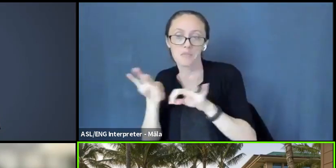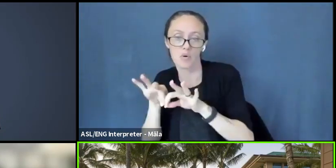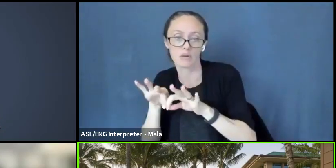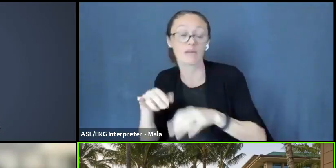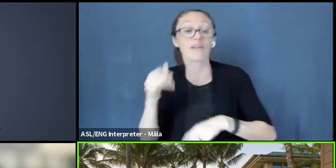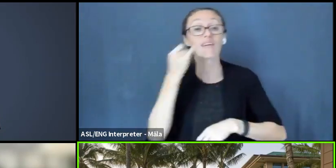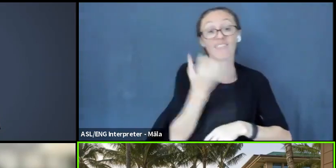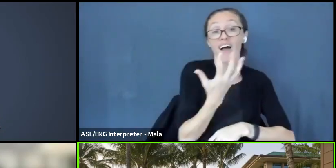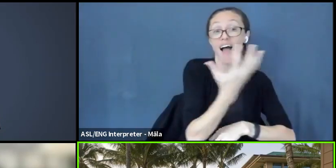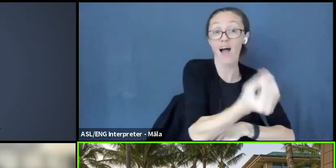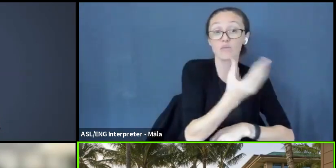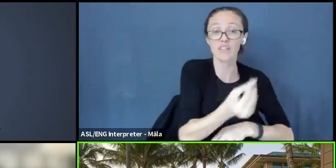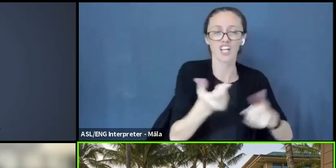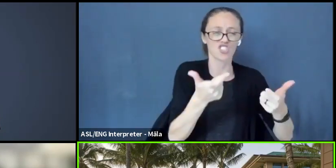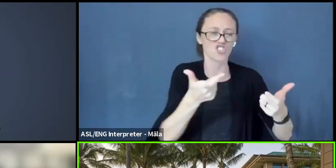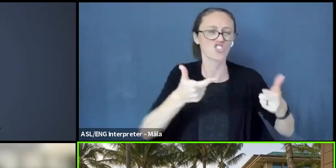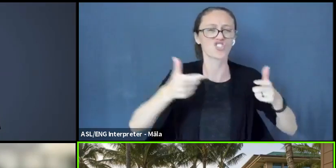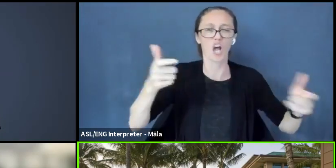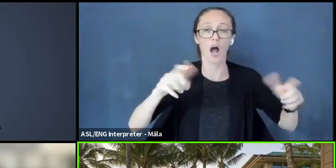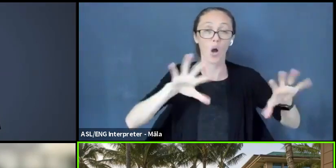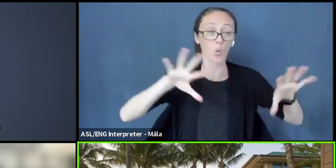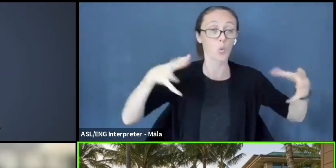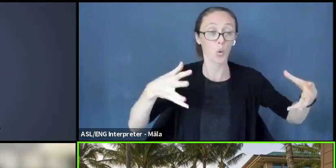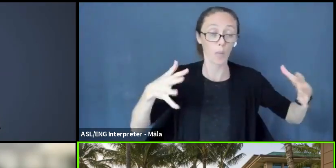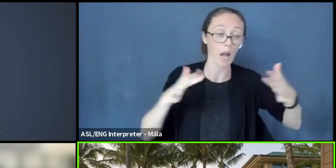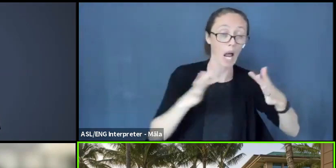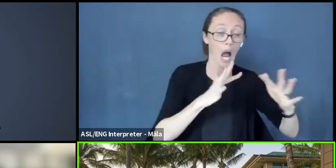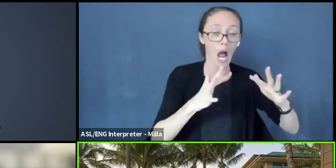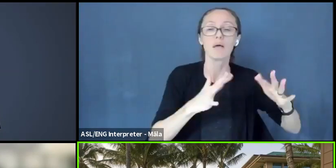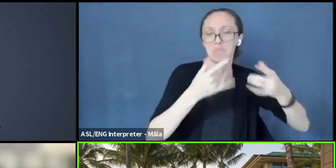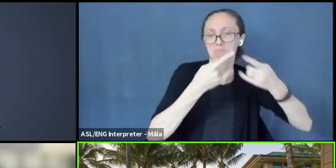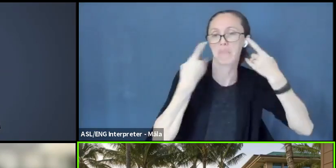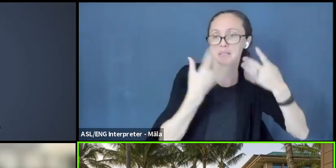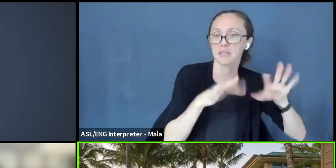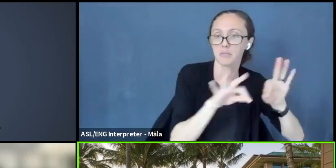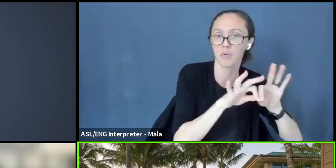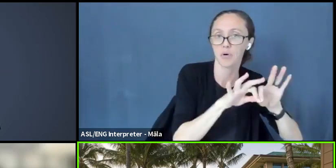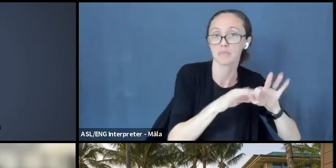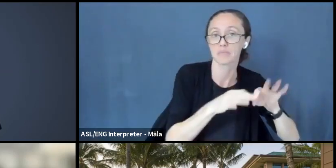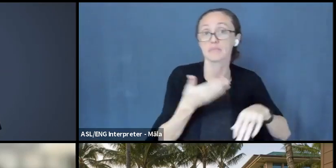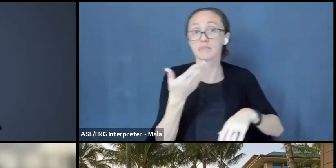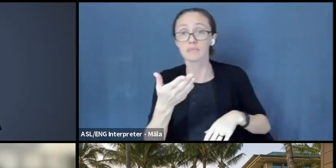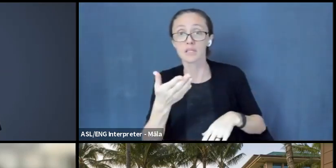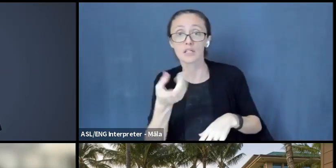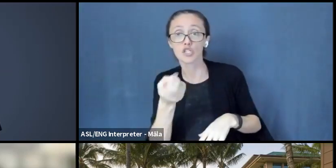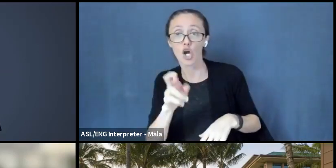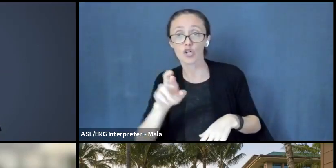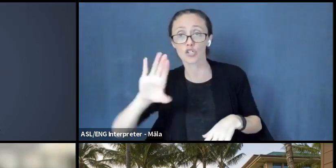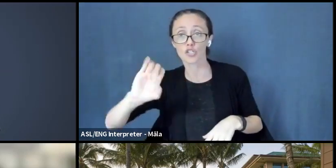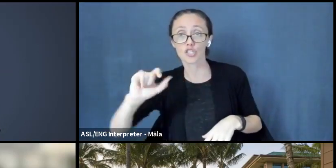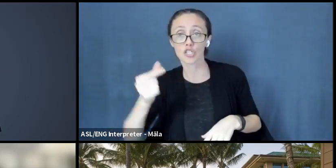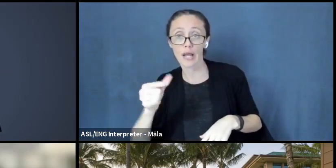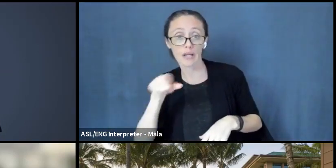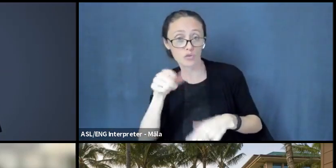Maybe Dr. Chang has something else to add for that. DR. I think you really summarized it well.